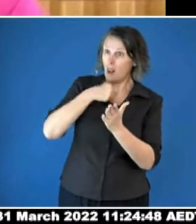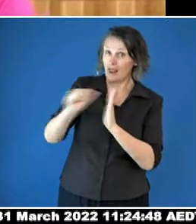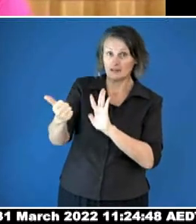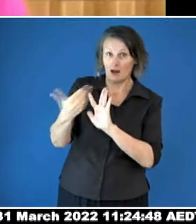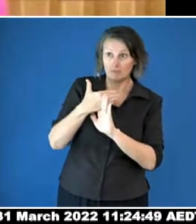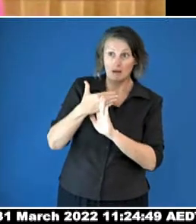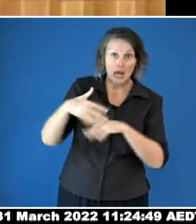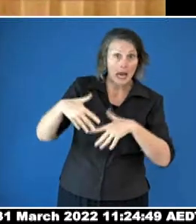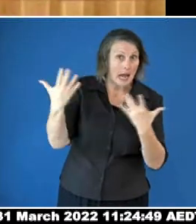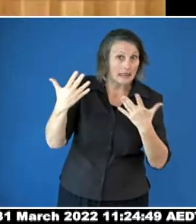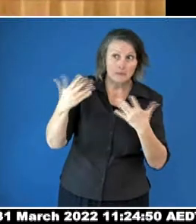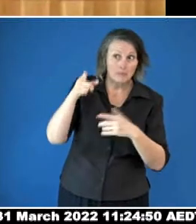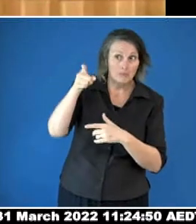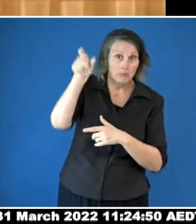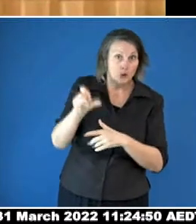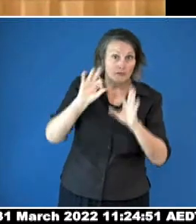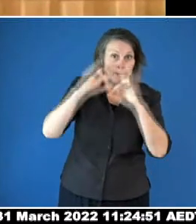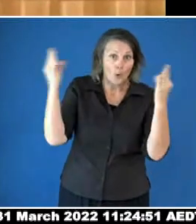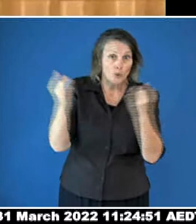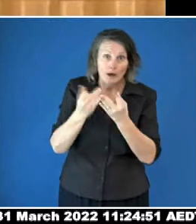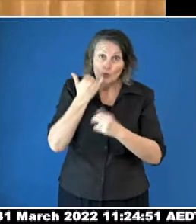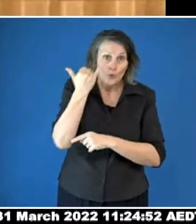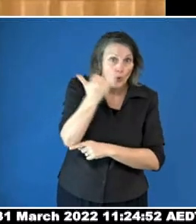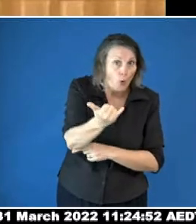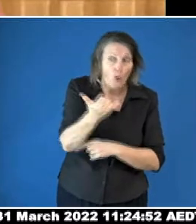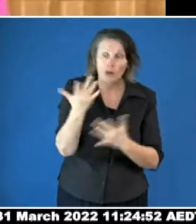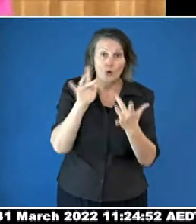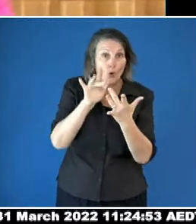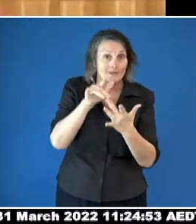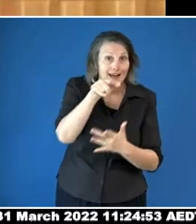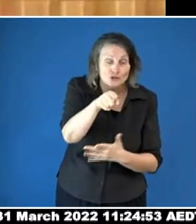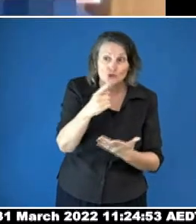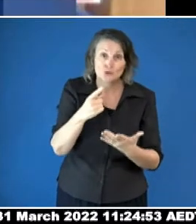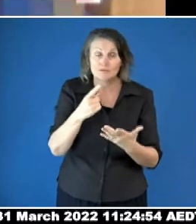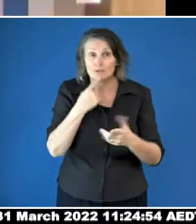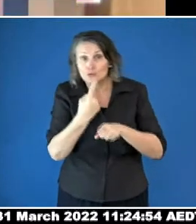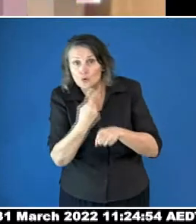like an apology and, if so, what would you like us to say in the apology?" Not at all, not at all.